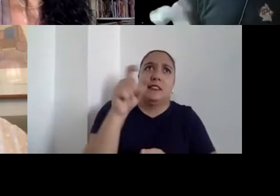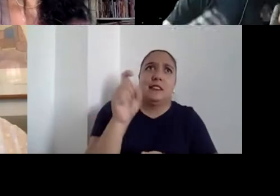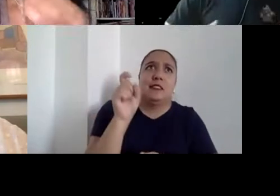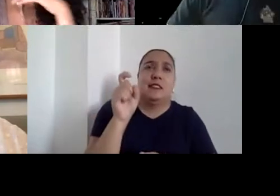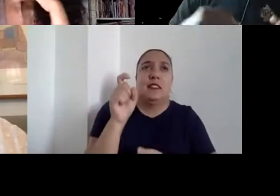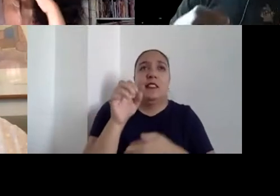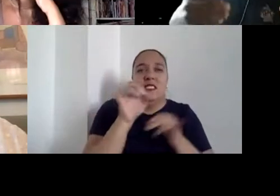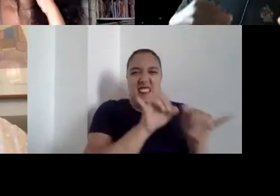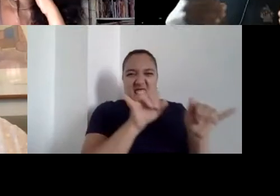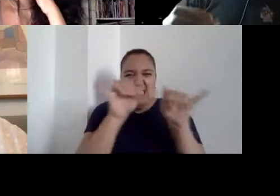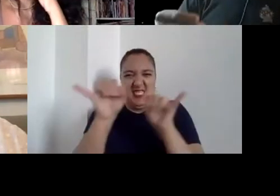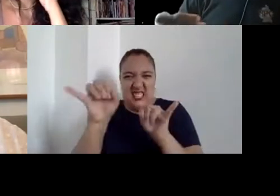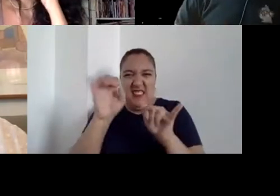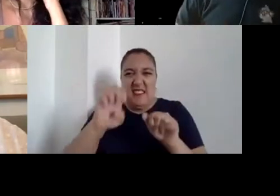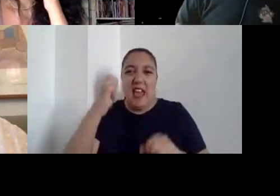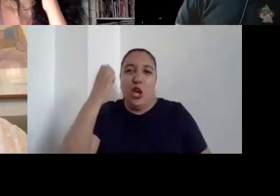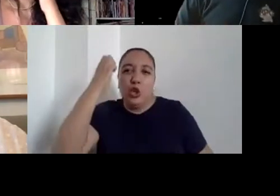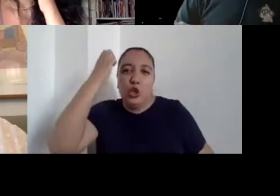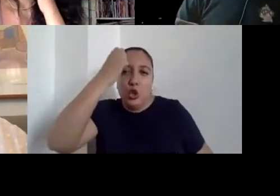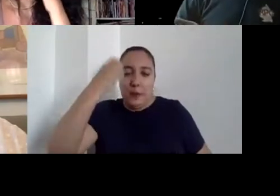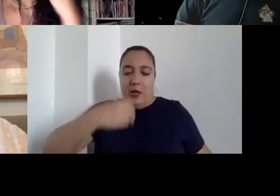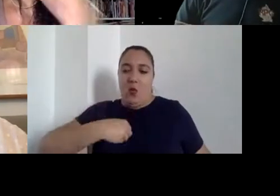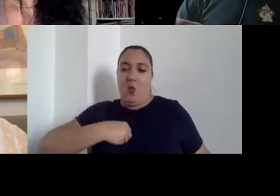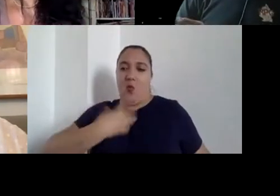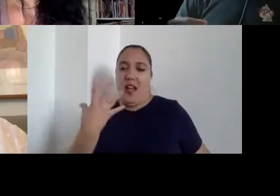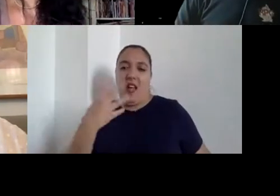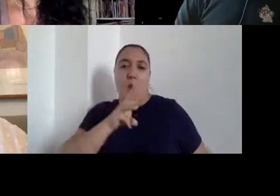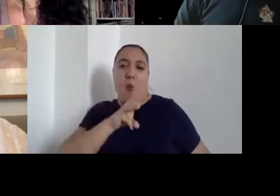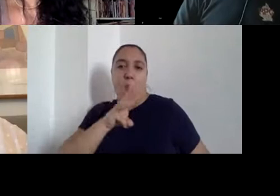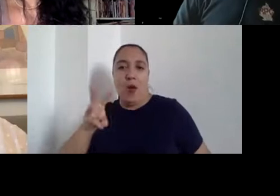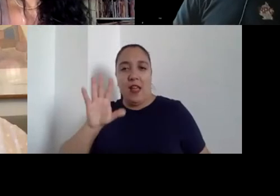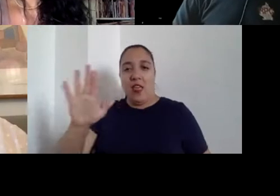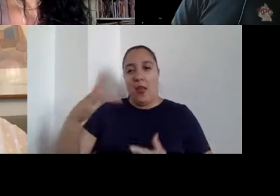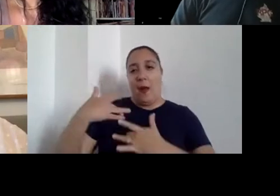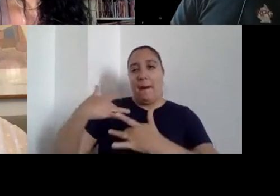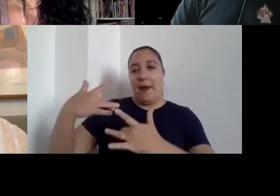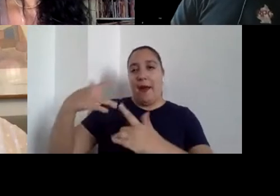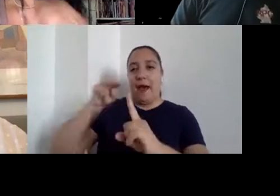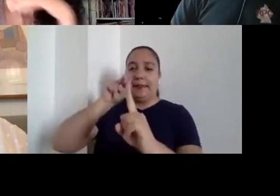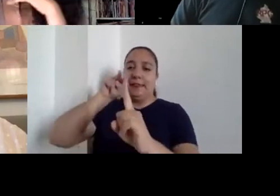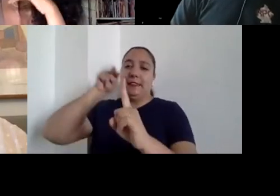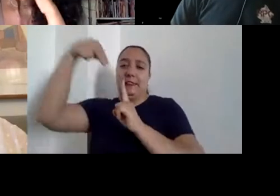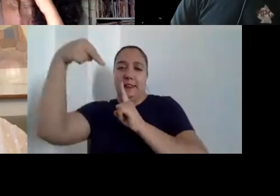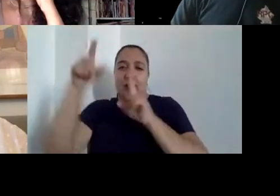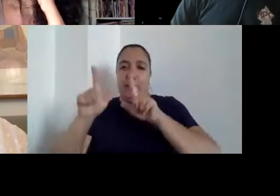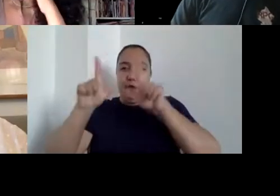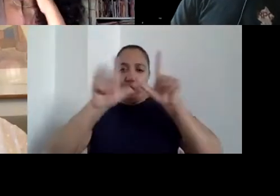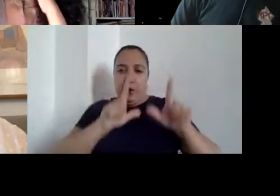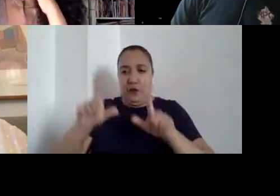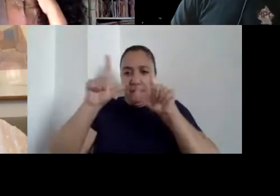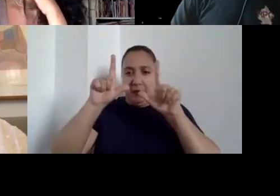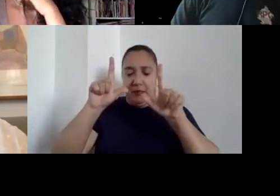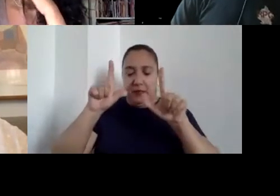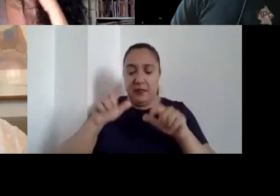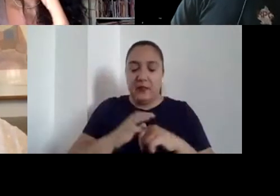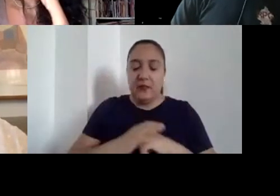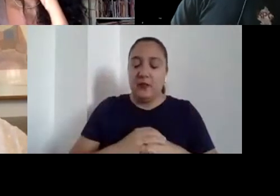to comprehend the work. I think that's where the challenge